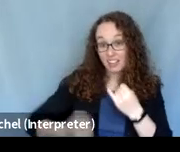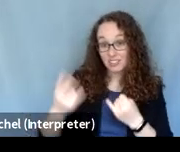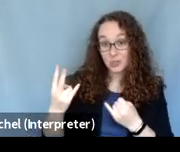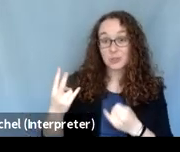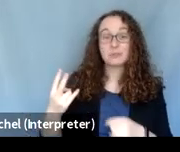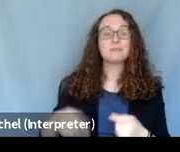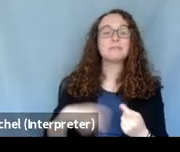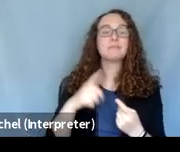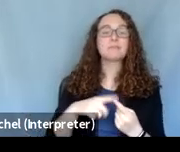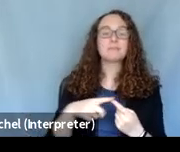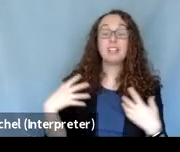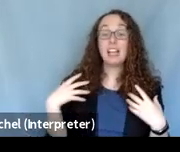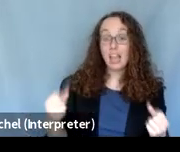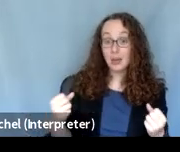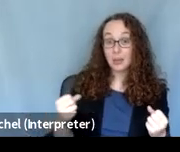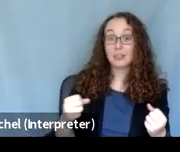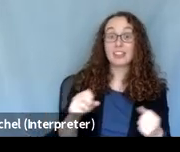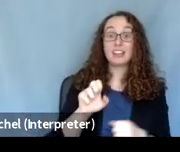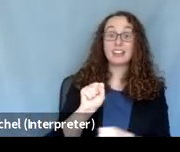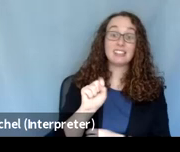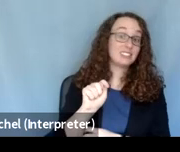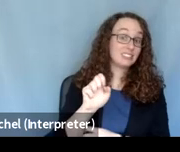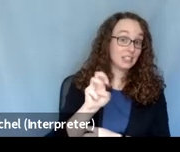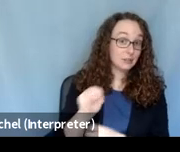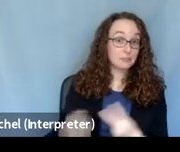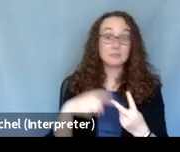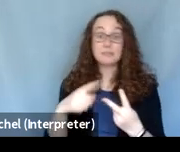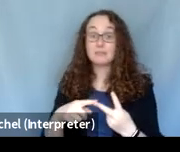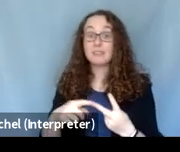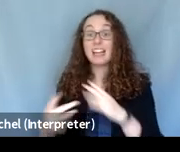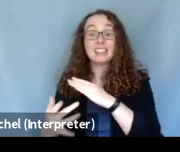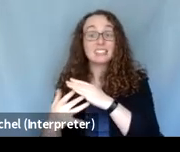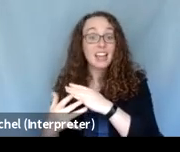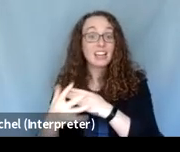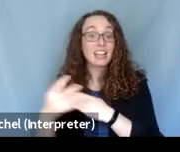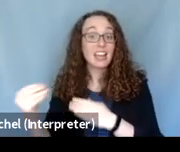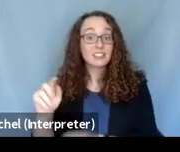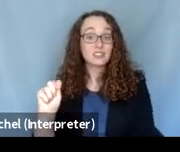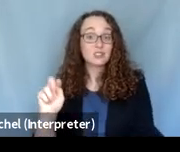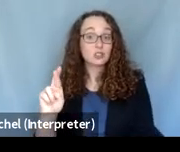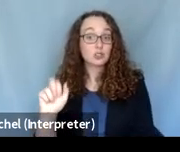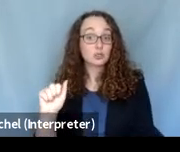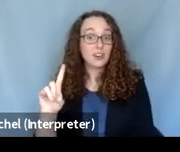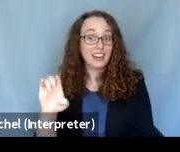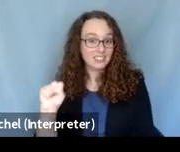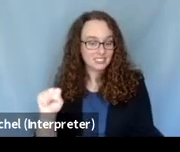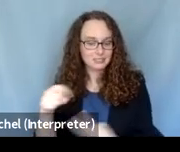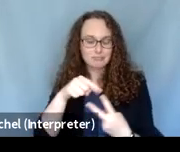and Tech and Trades. Both of these are great pathways to consider and I would i would recommend everybody to look at